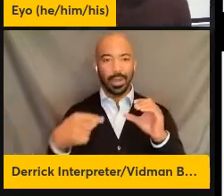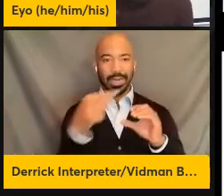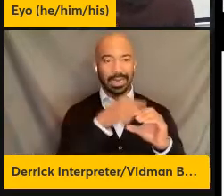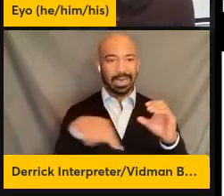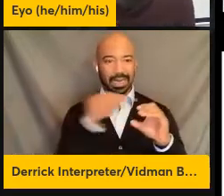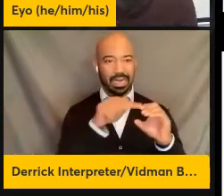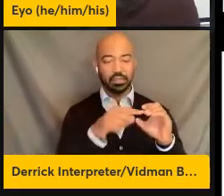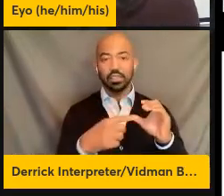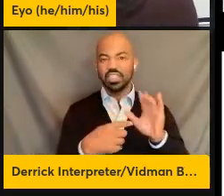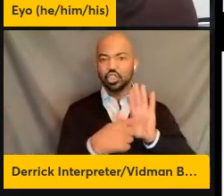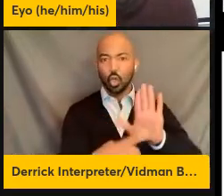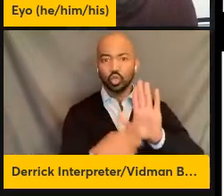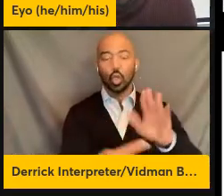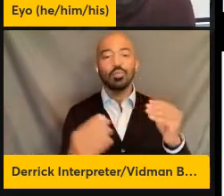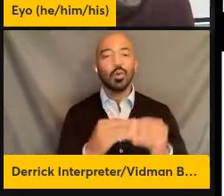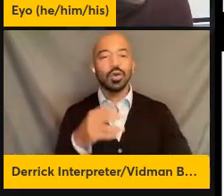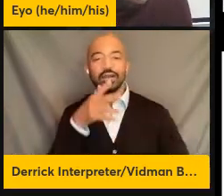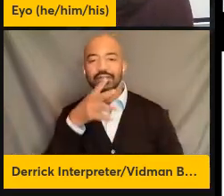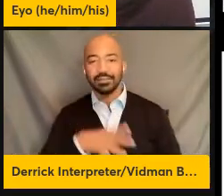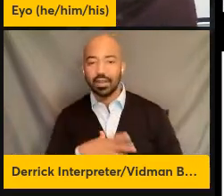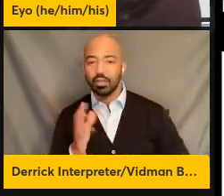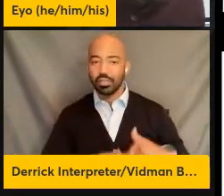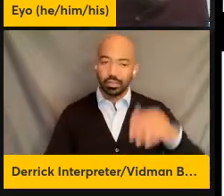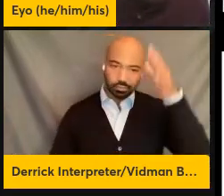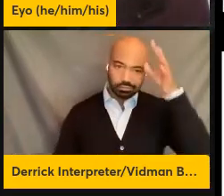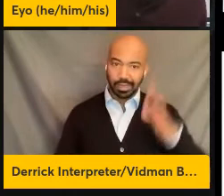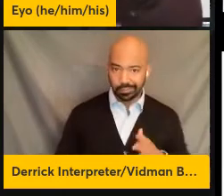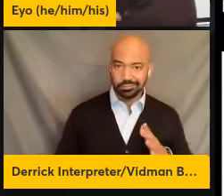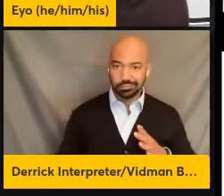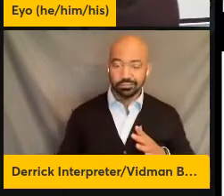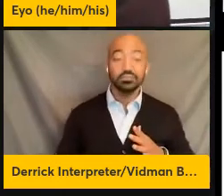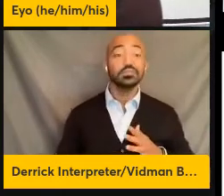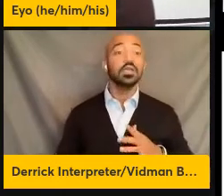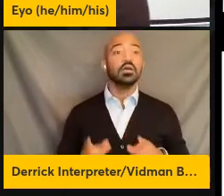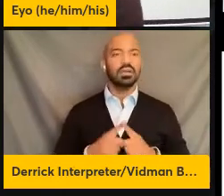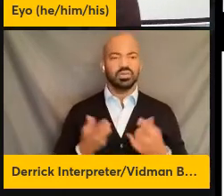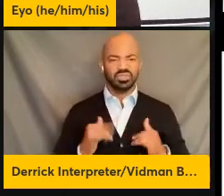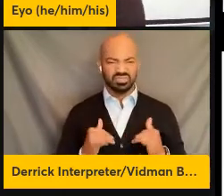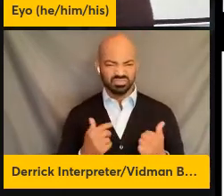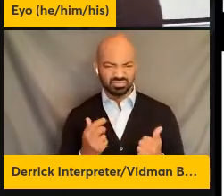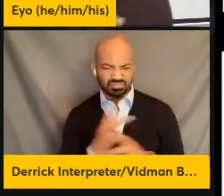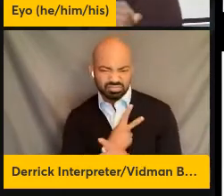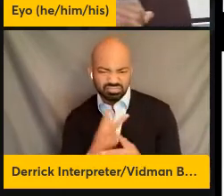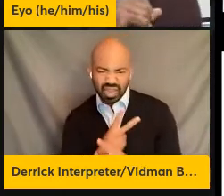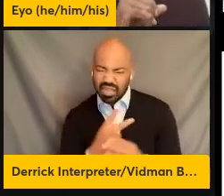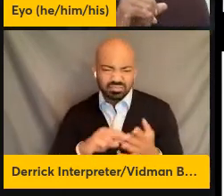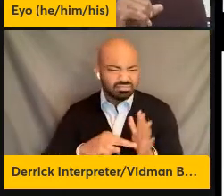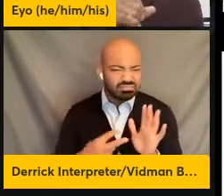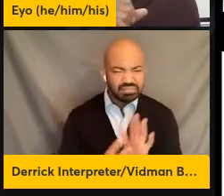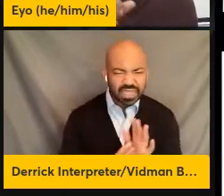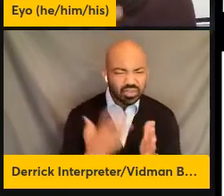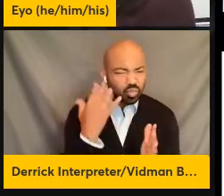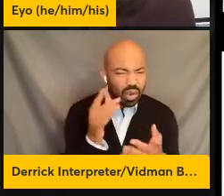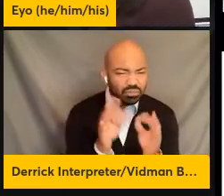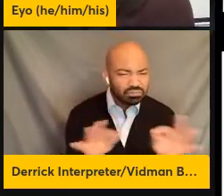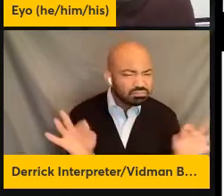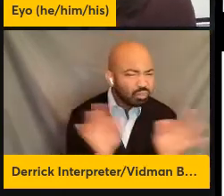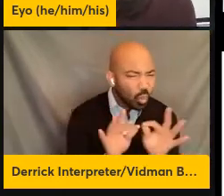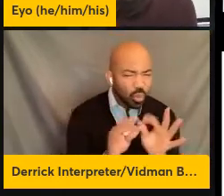expressed in females than it is in males. We're still wrestling with what that means what that significant signifies, but he